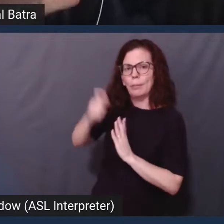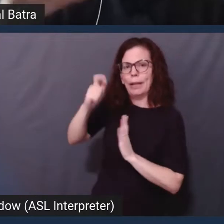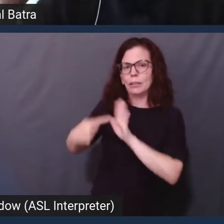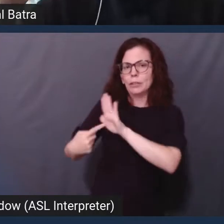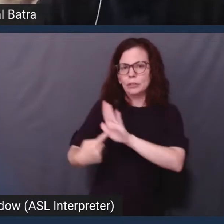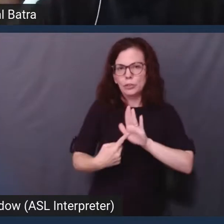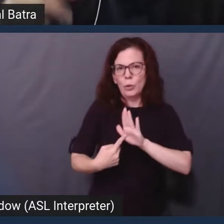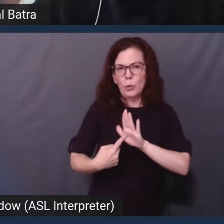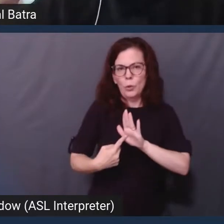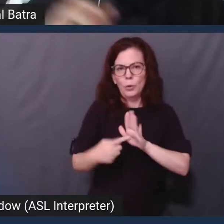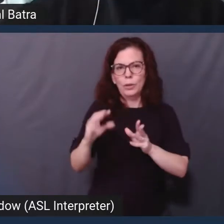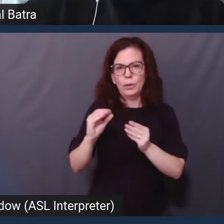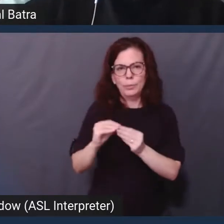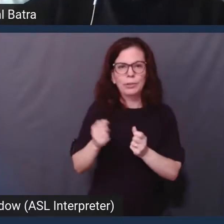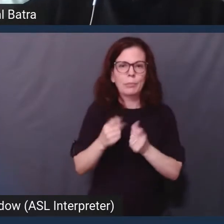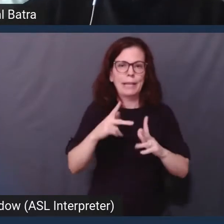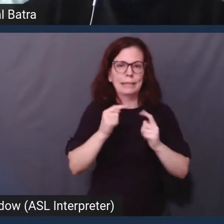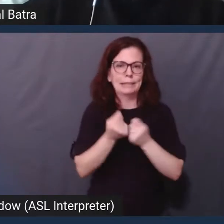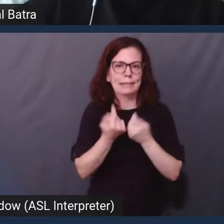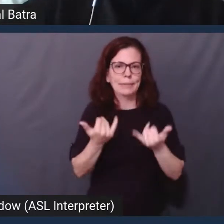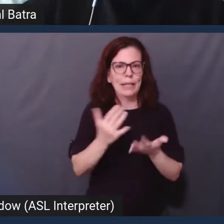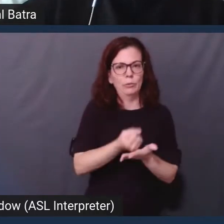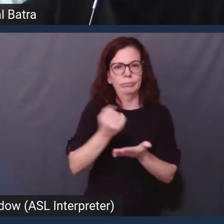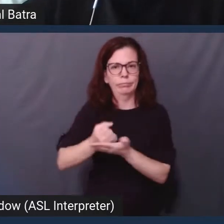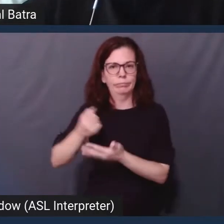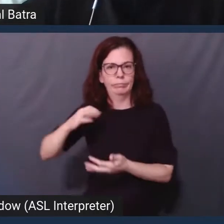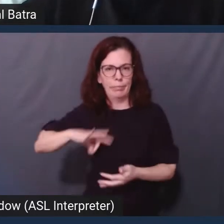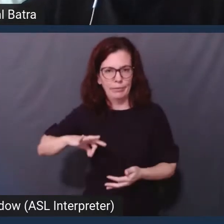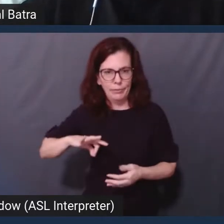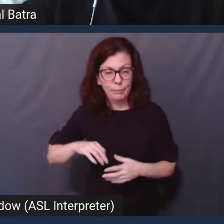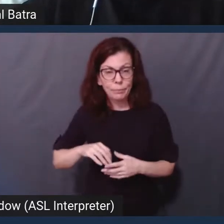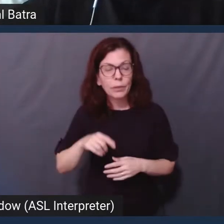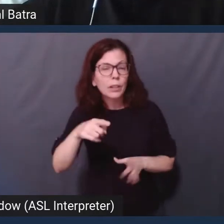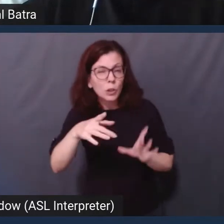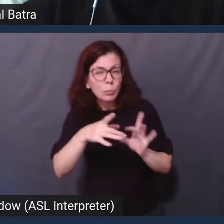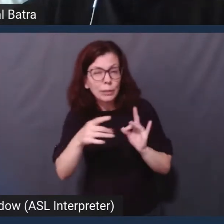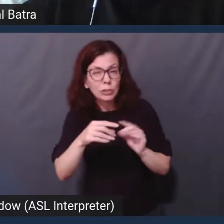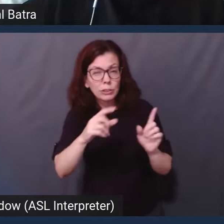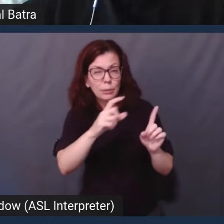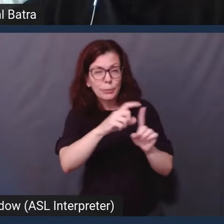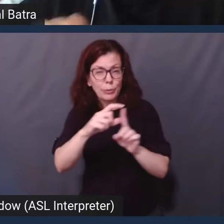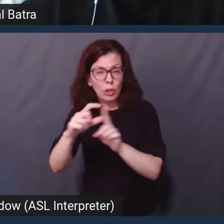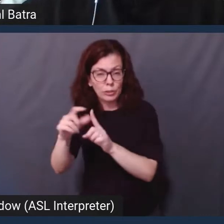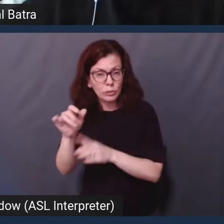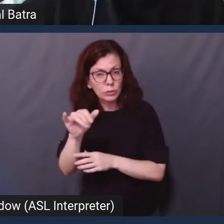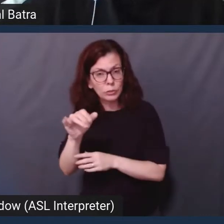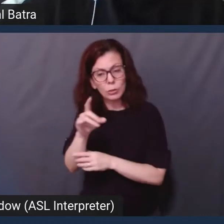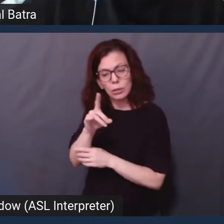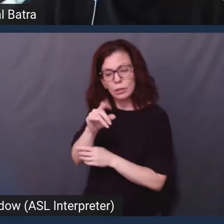that multiple teams can use. Now, you mentioned some terminology there, dataset, data sources.